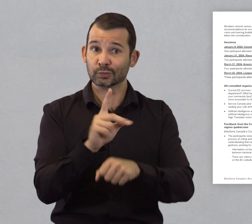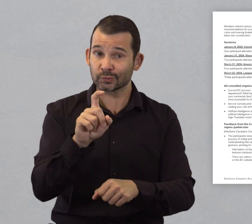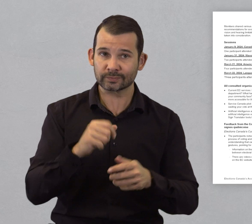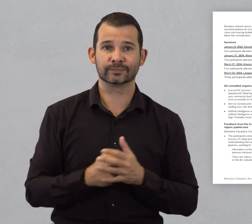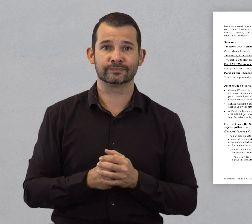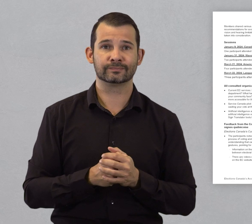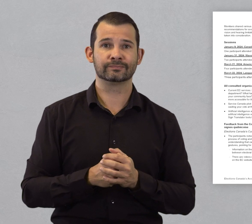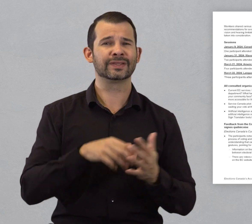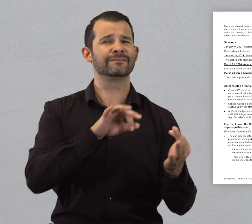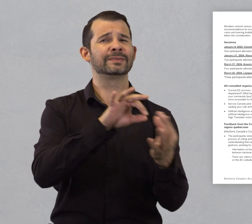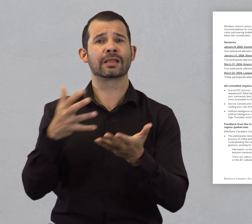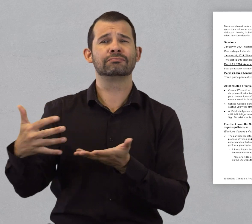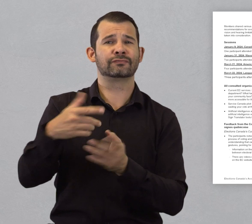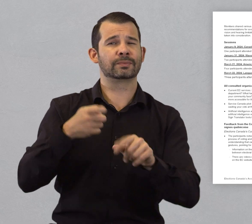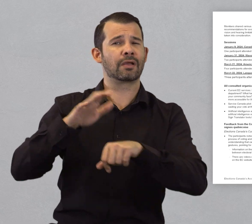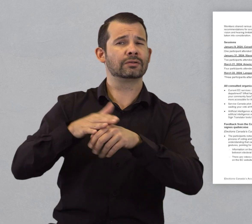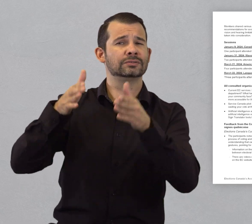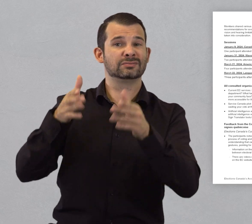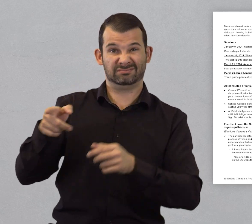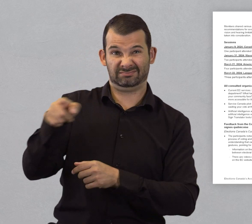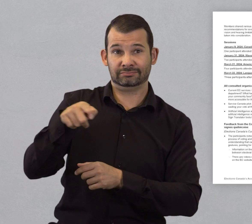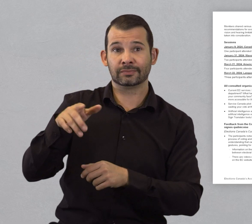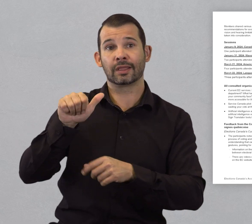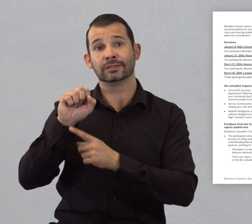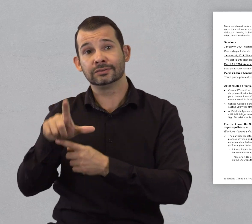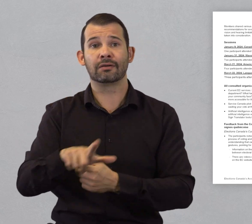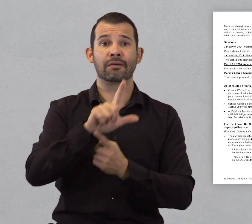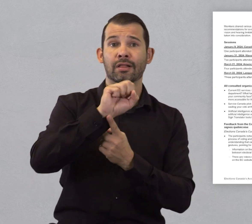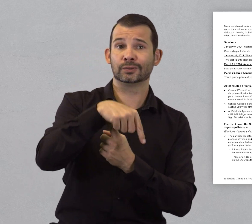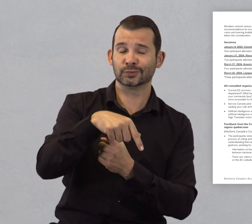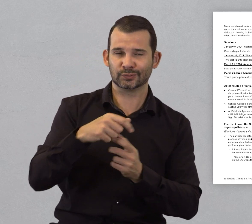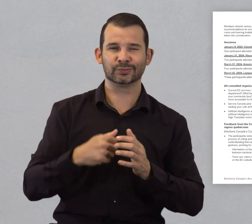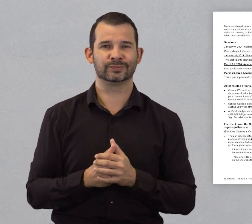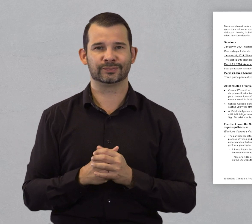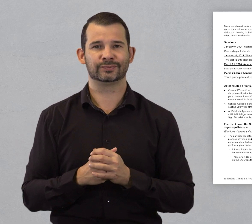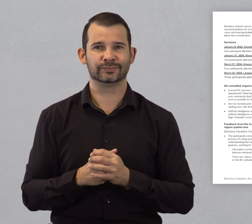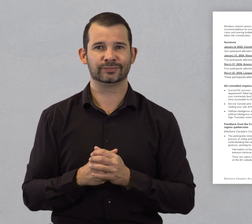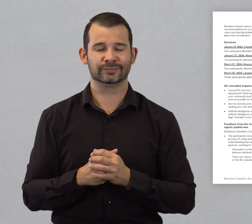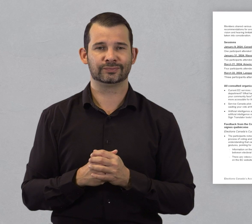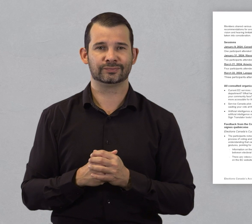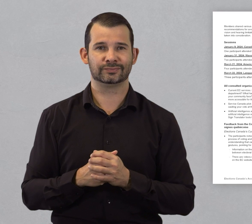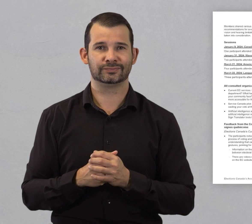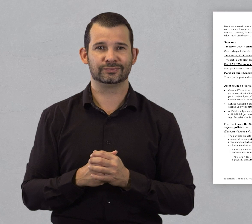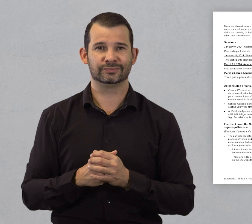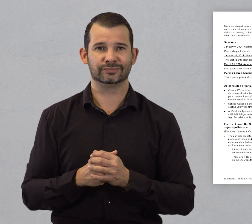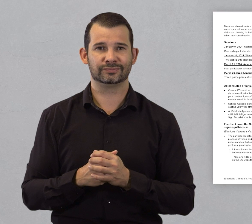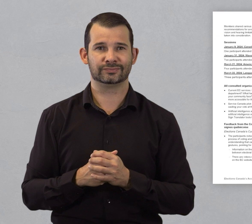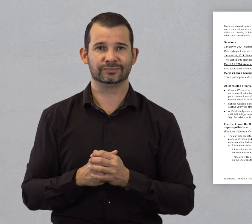Feedback from the Consultations on American Sign Language and Langue des signes québécoise